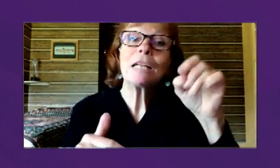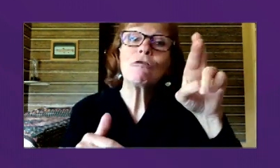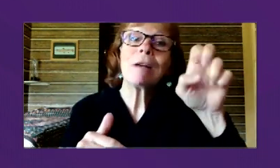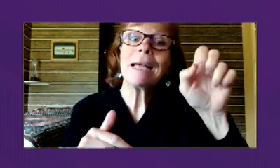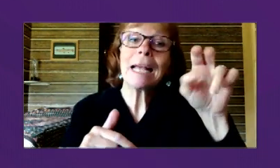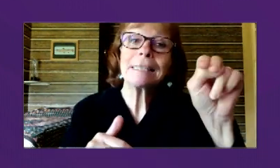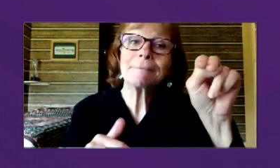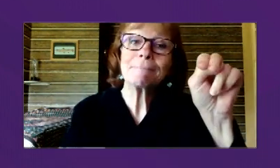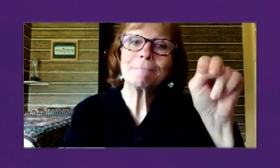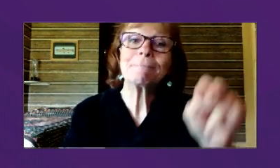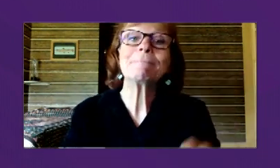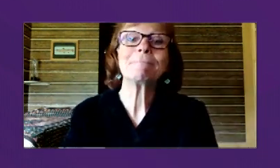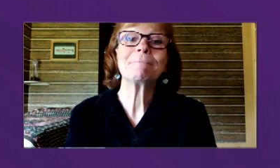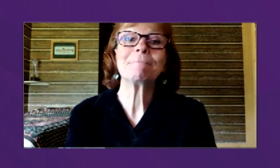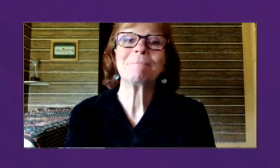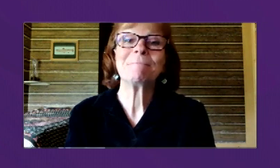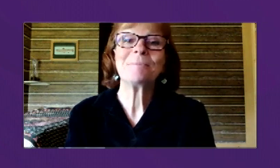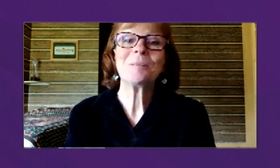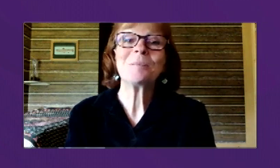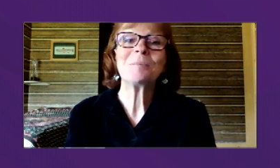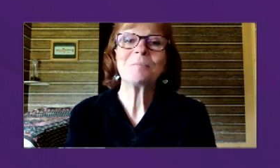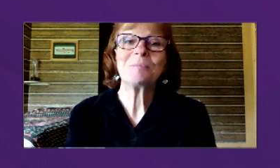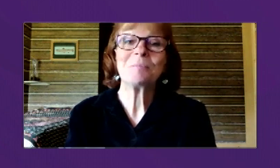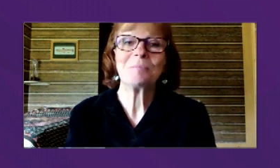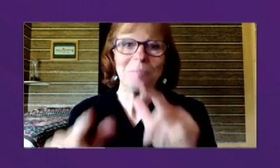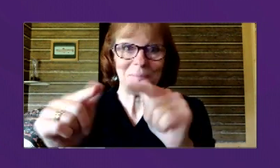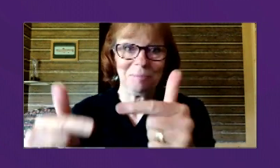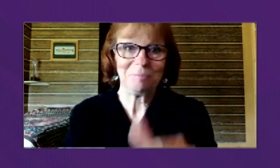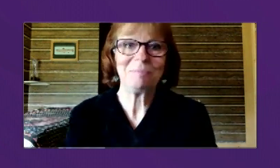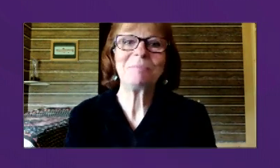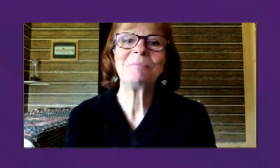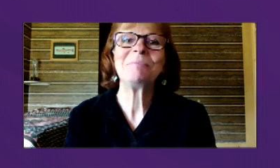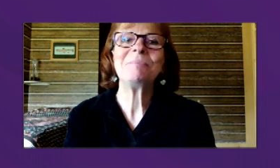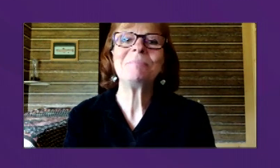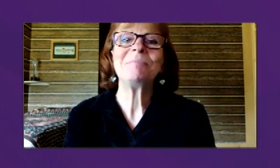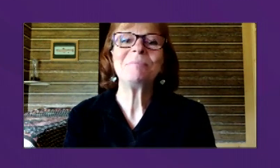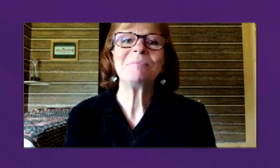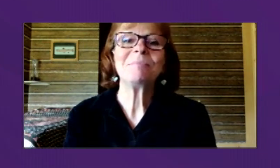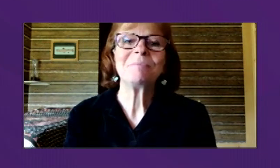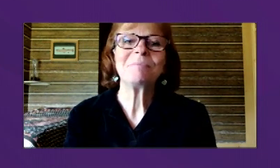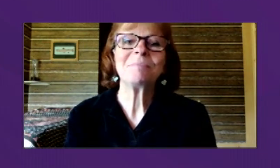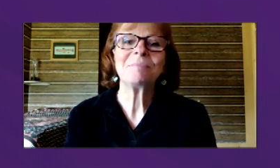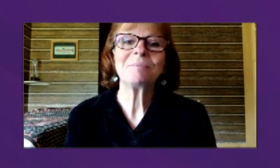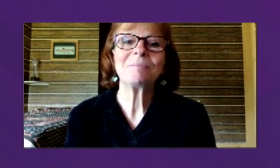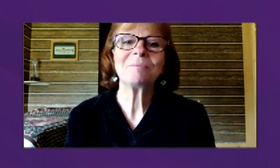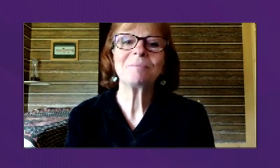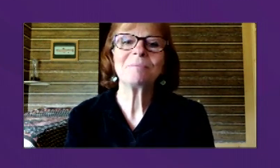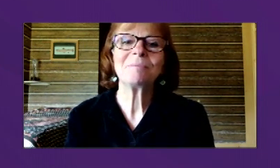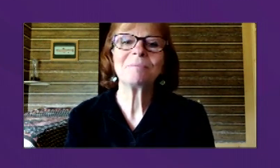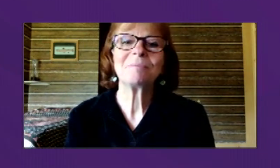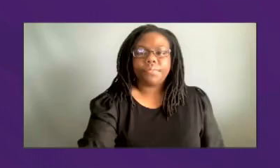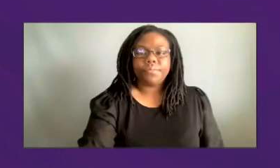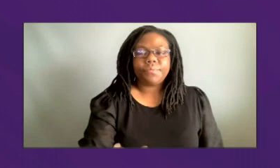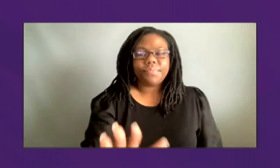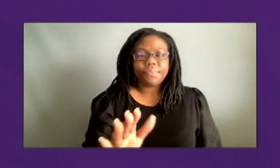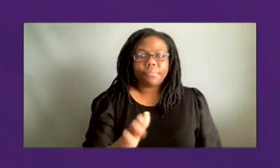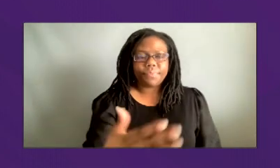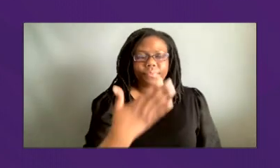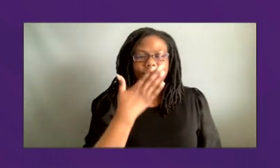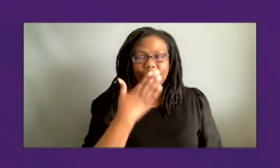Next slide, please. ADRIENNE SMITH: Well, thank you, Jenny. So in conclusion, we wanna say that when creating lessons on native peoples,